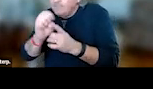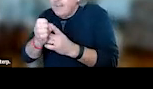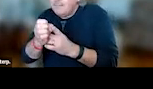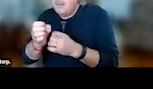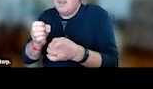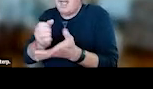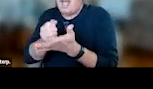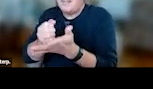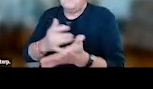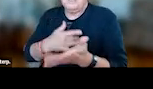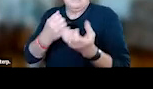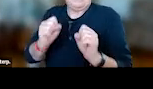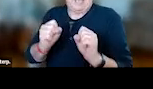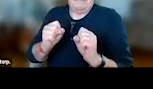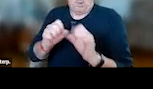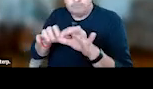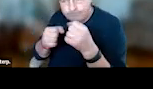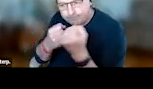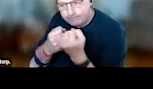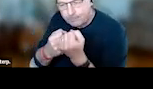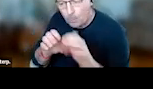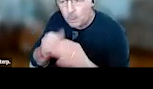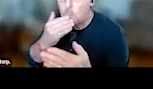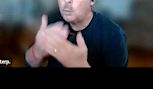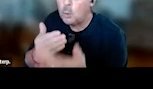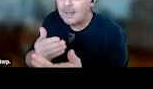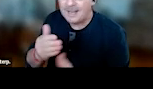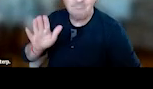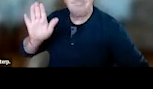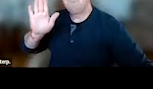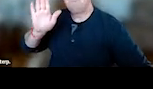or using reinforcement when they do something good like a high five or verbal praise.